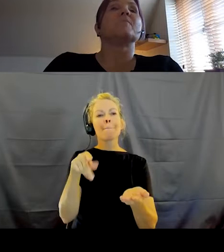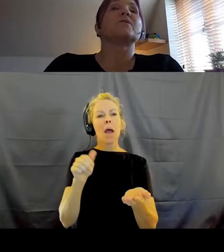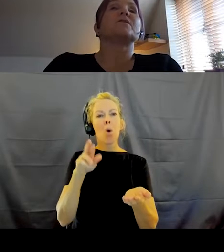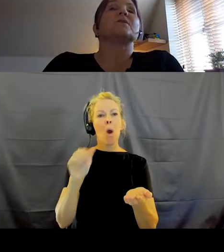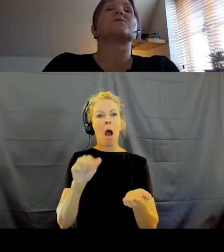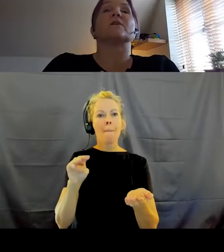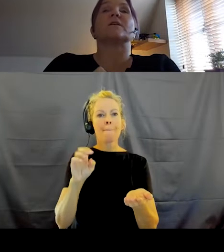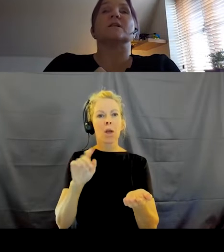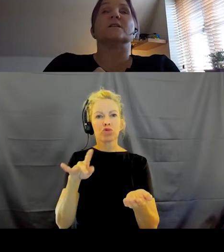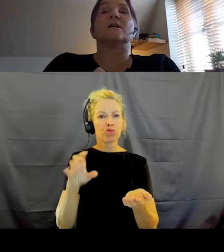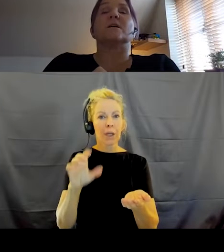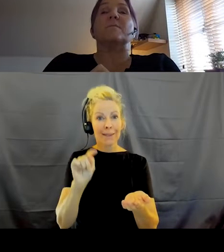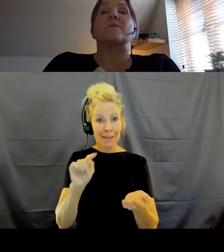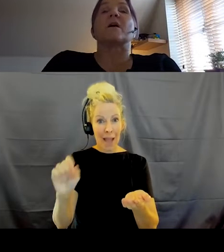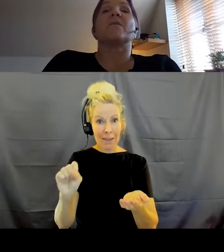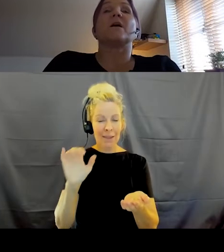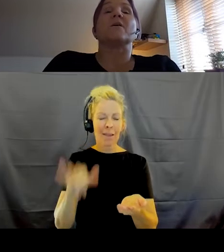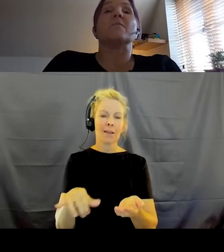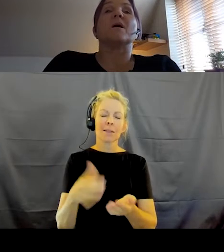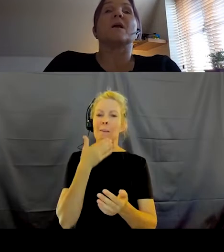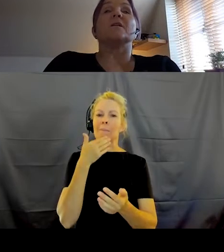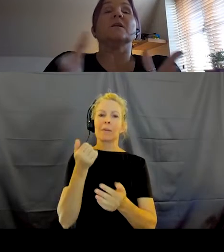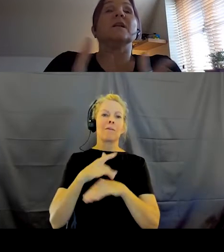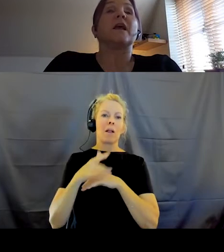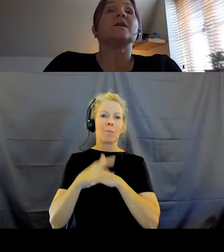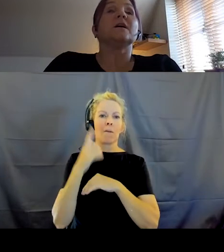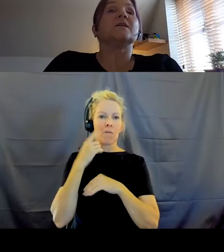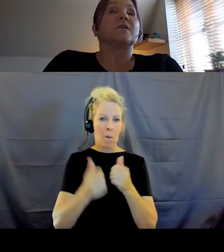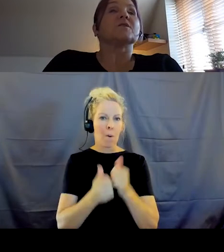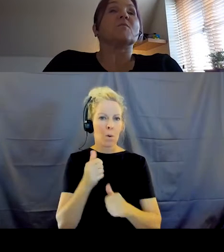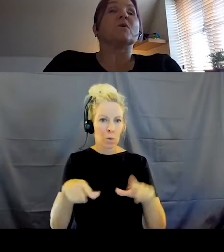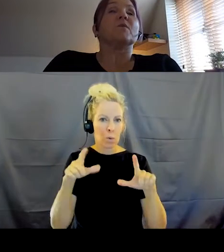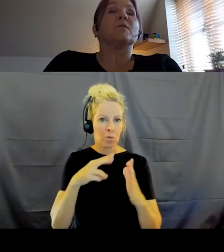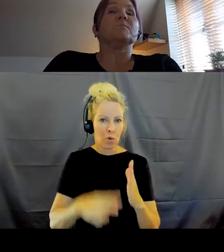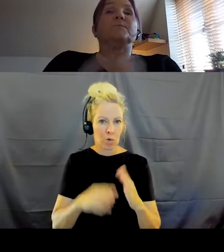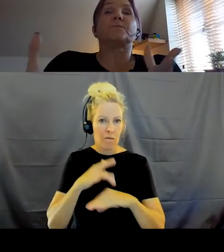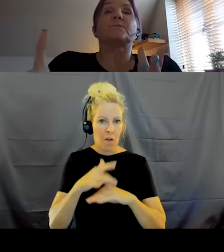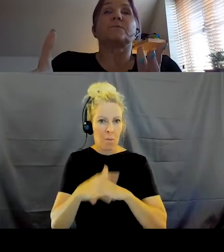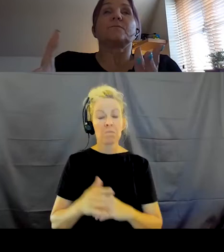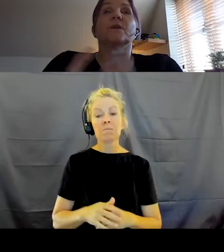for most screen readers that are out there on the market, and it sounds a lot more human,